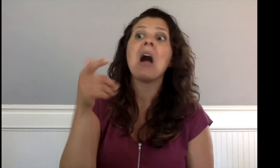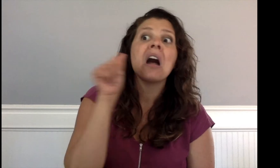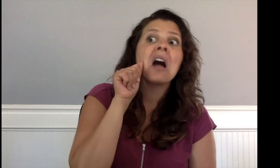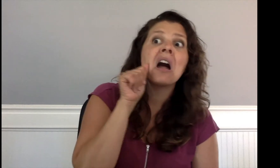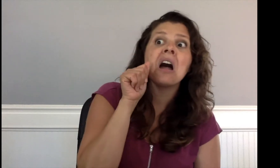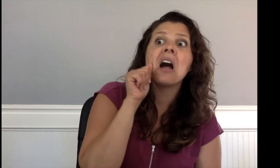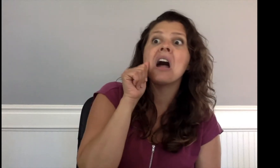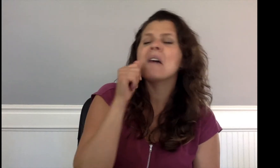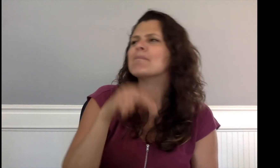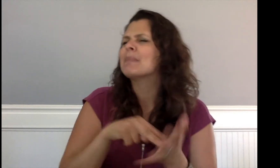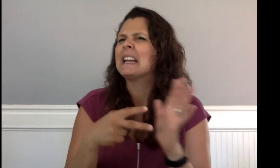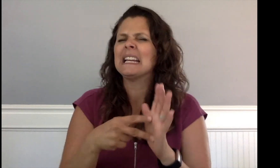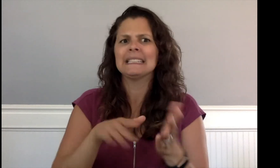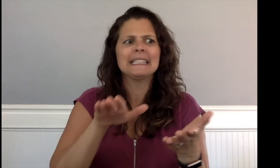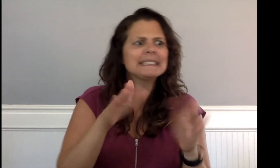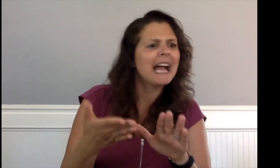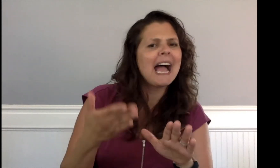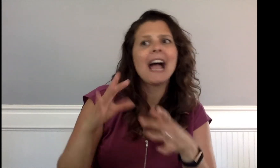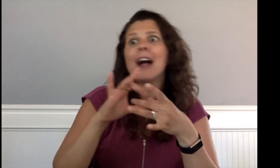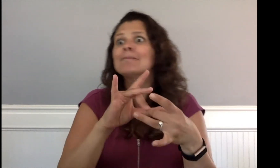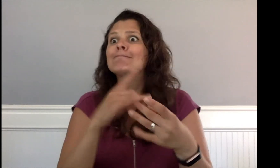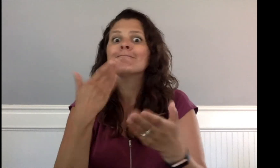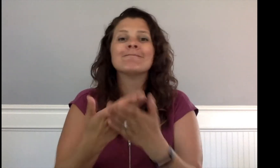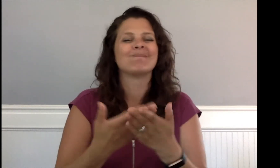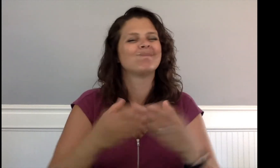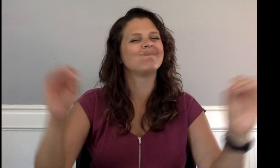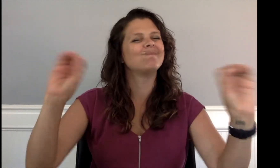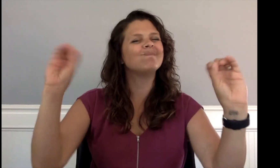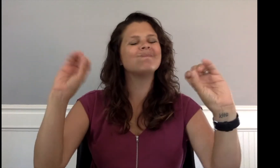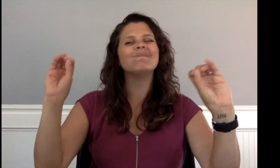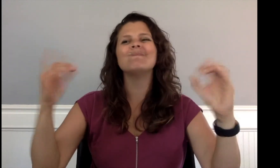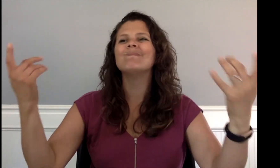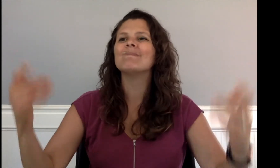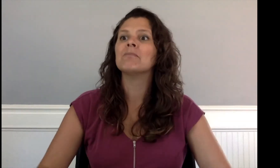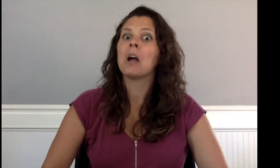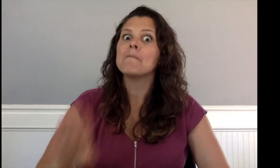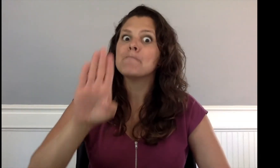or what Aggie could have meant when she signed "dead".